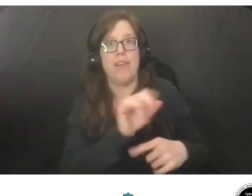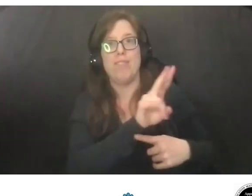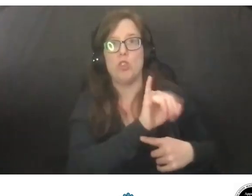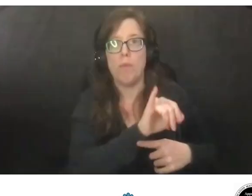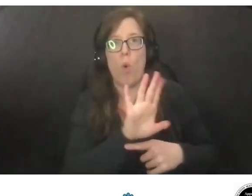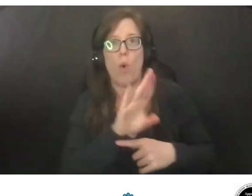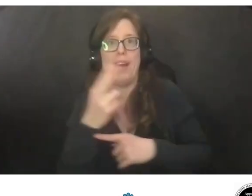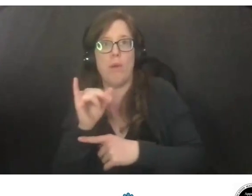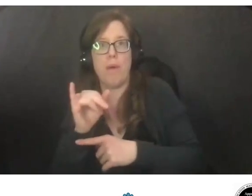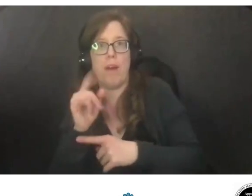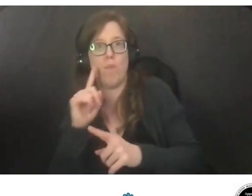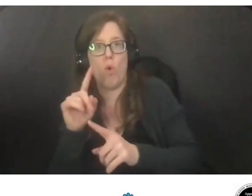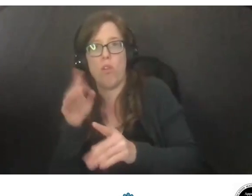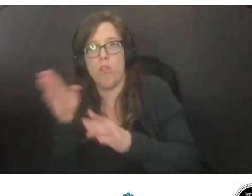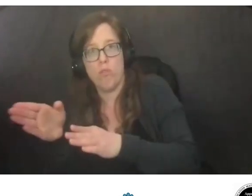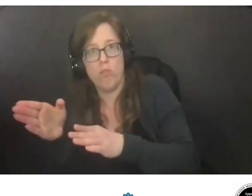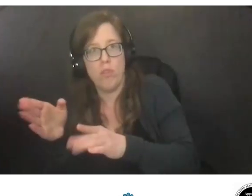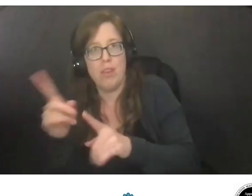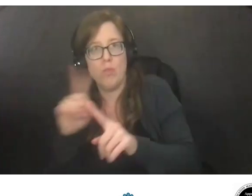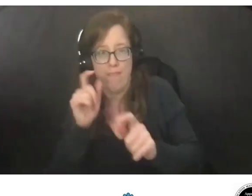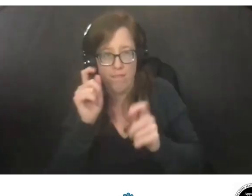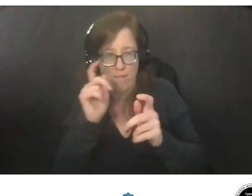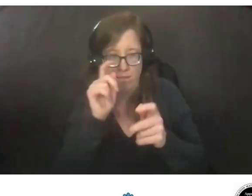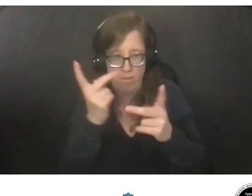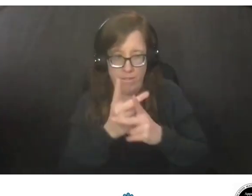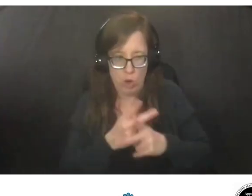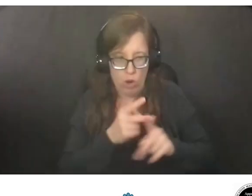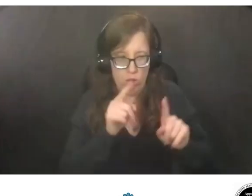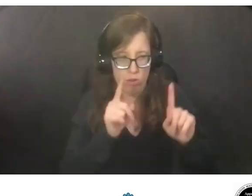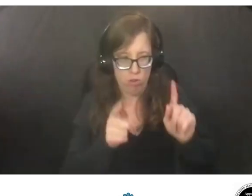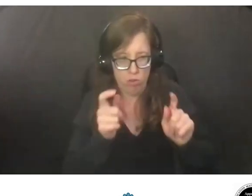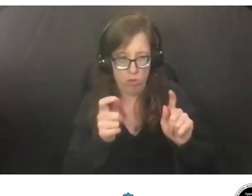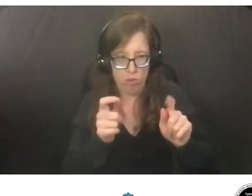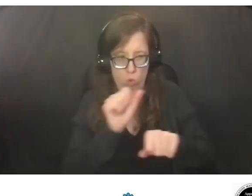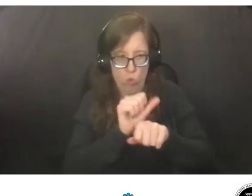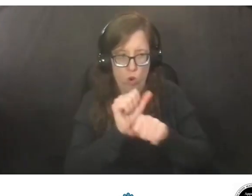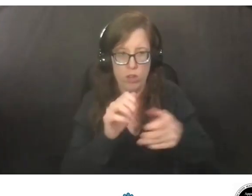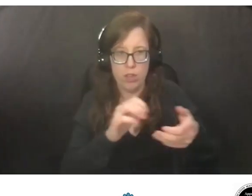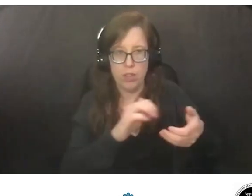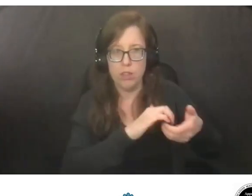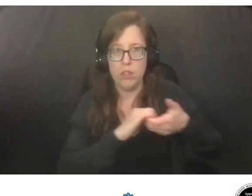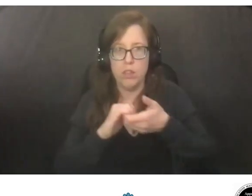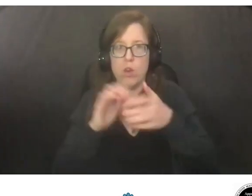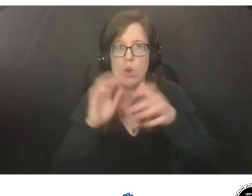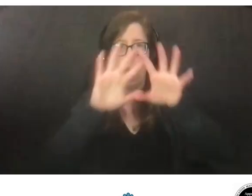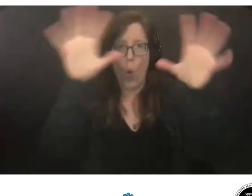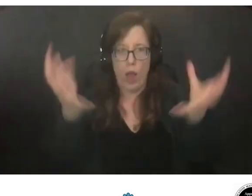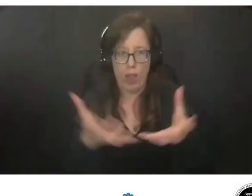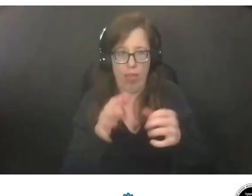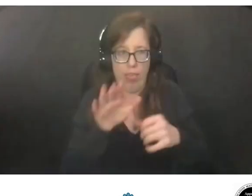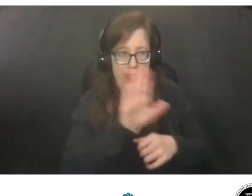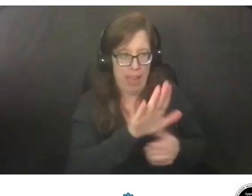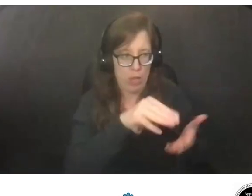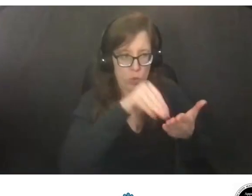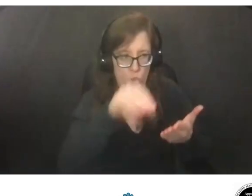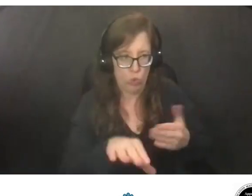And so we really have to work together to look holistically at the student and make